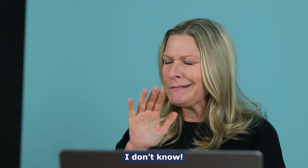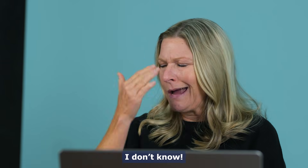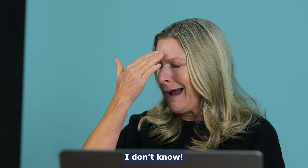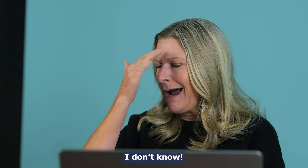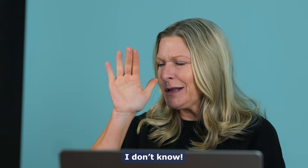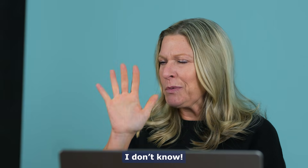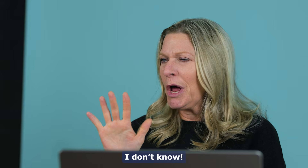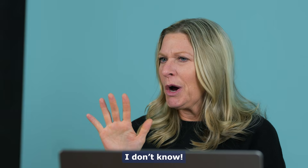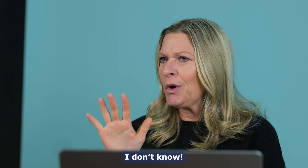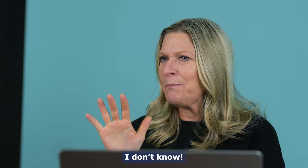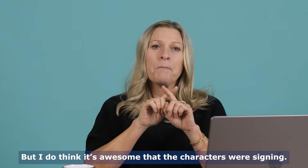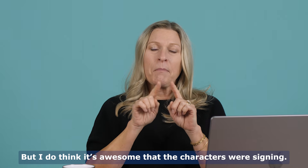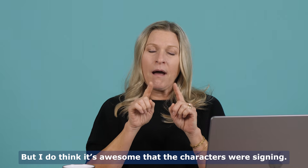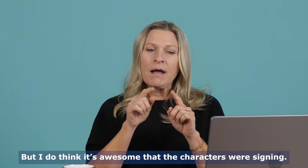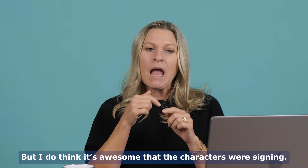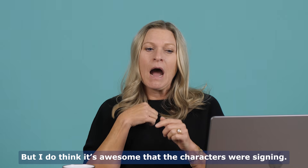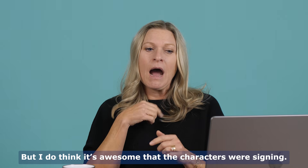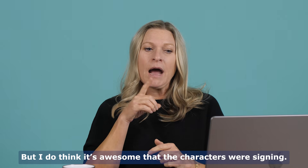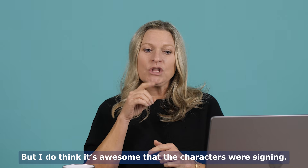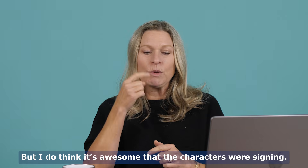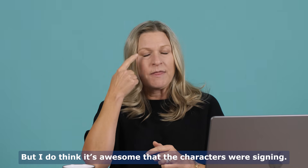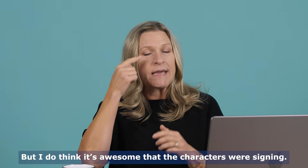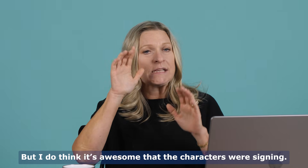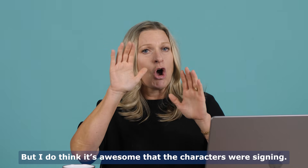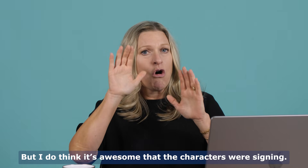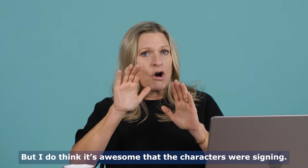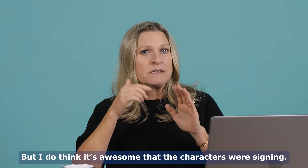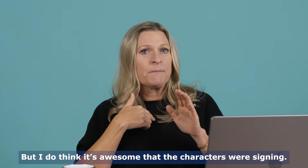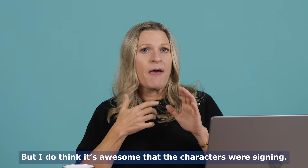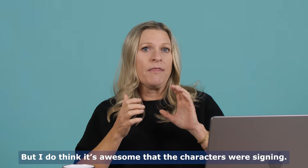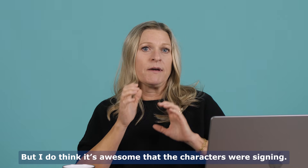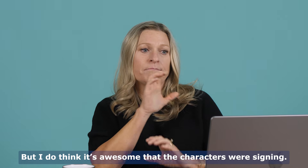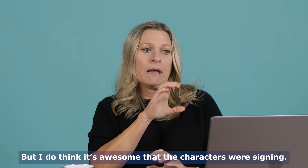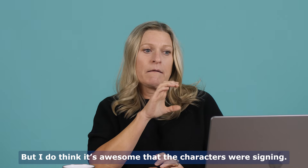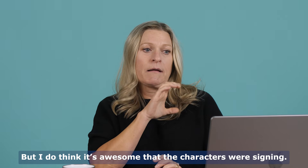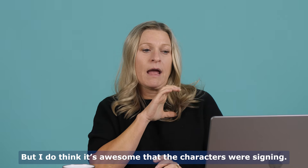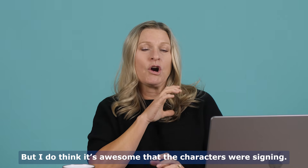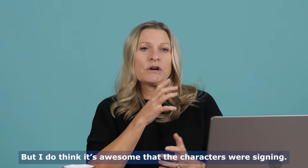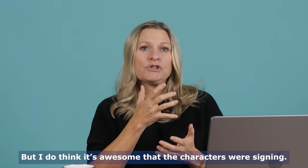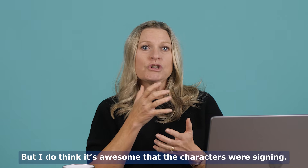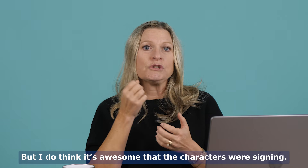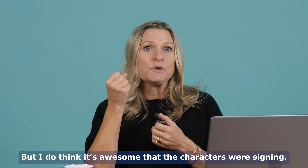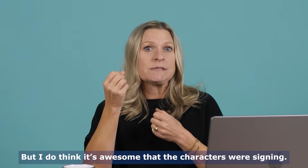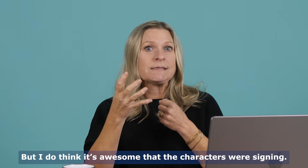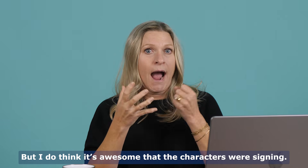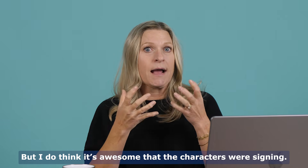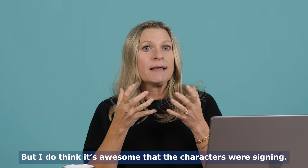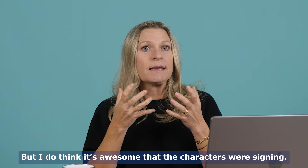I don’t know! But I do think it’s awesome that the characters were signing.